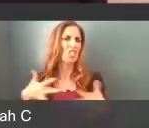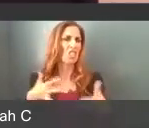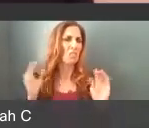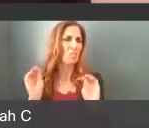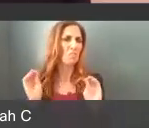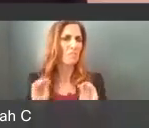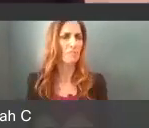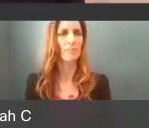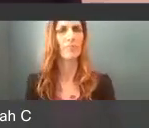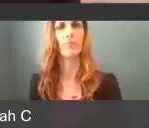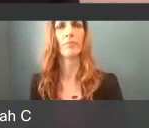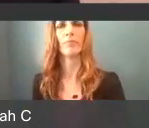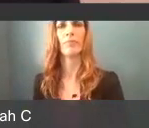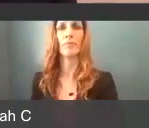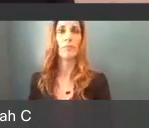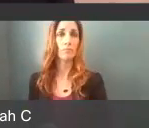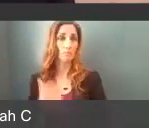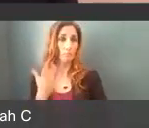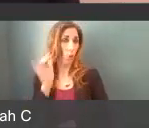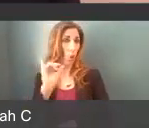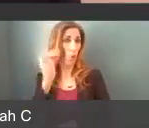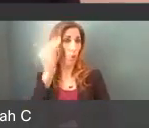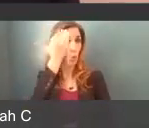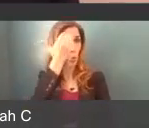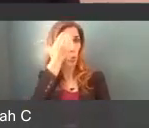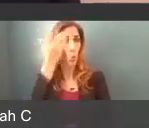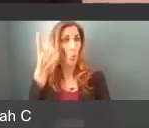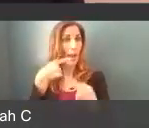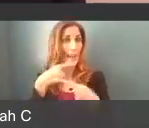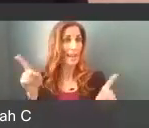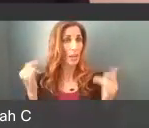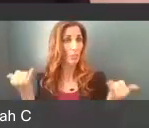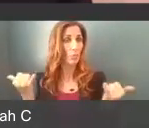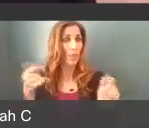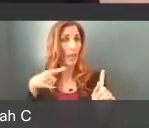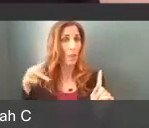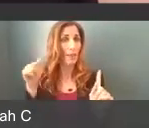You may also be aware of the announcement today from the Pennsylvania Department of Health